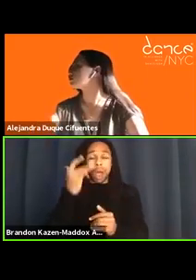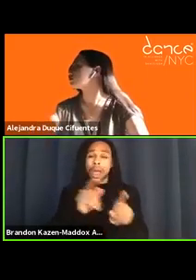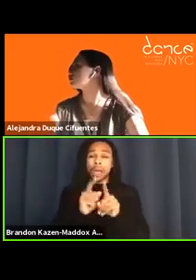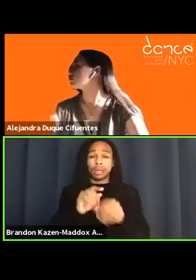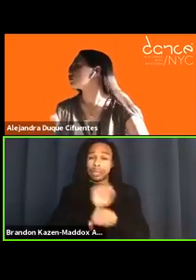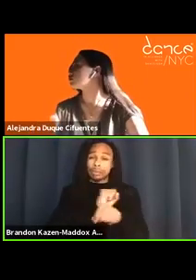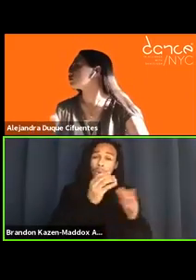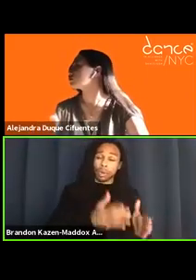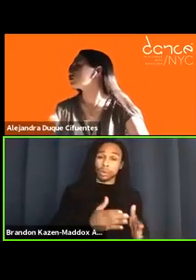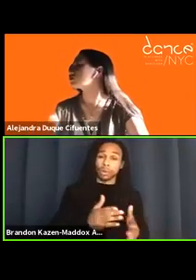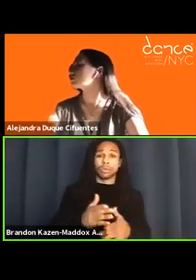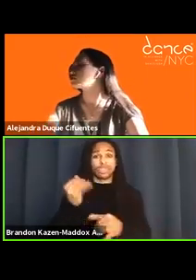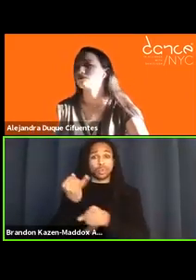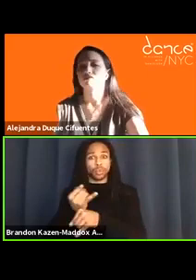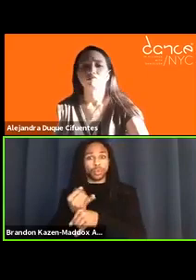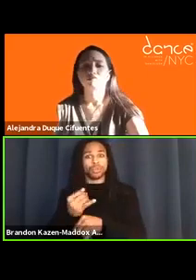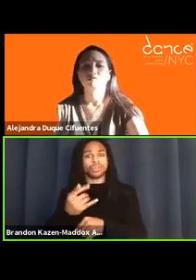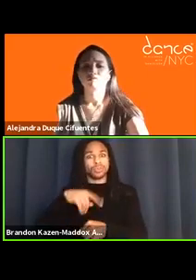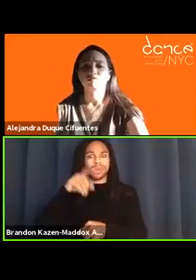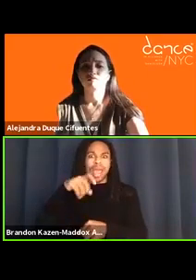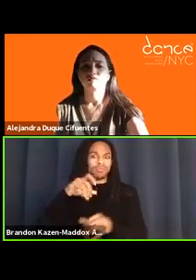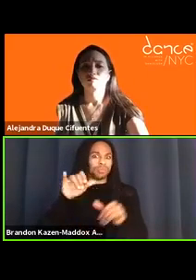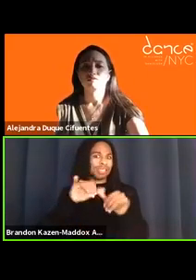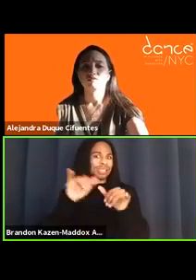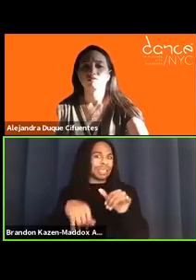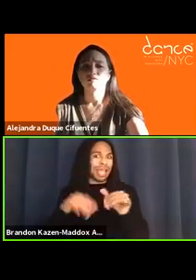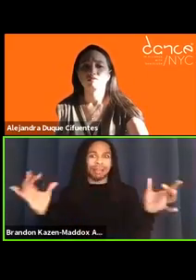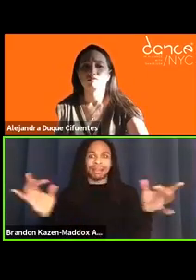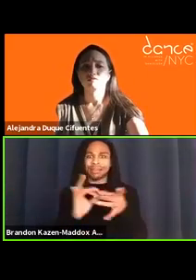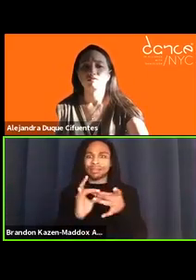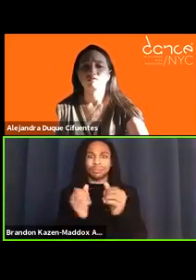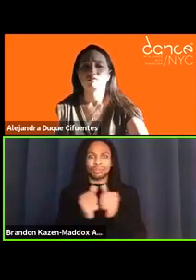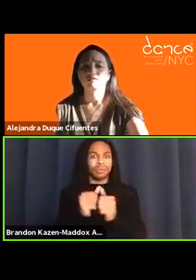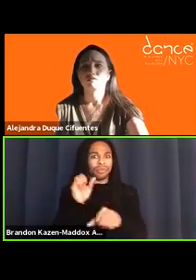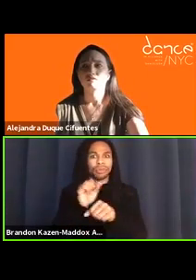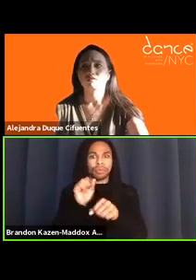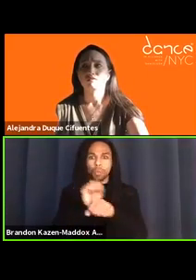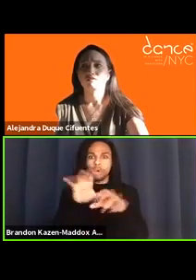schools. I feel like we became more connected